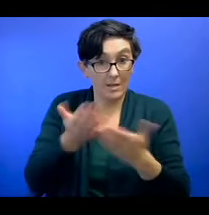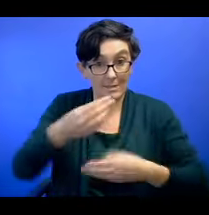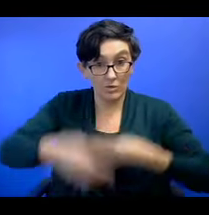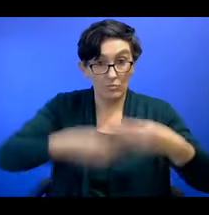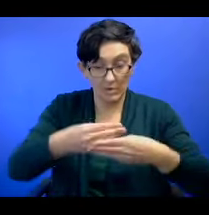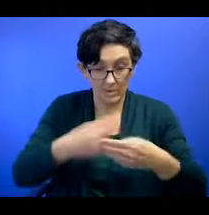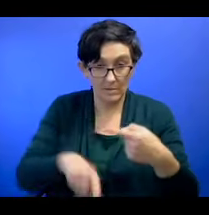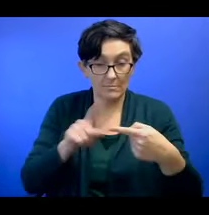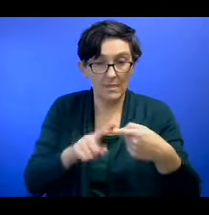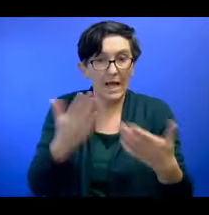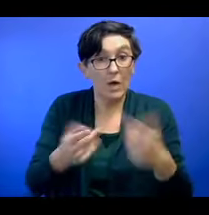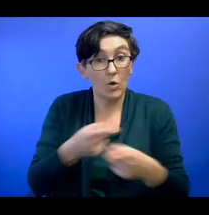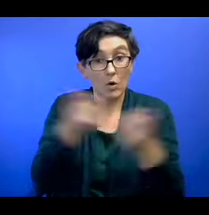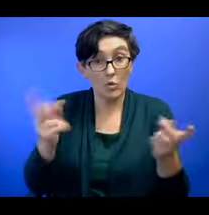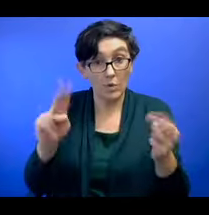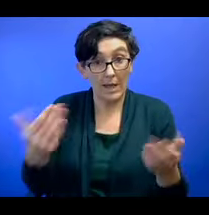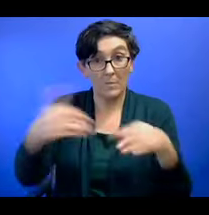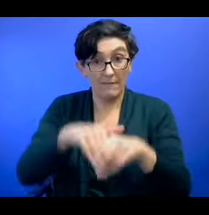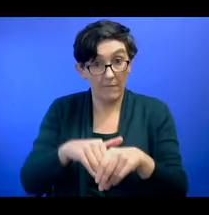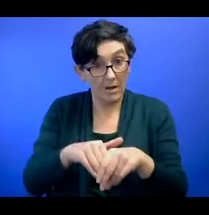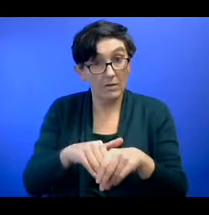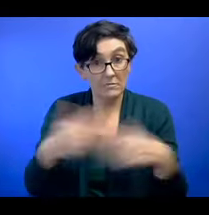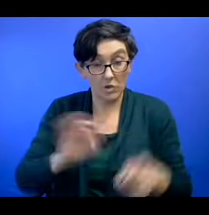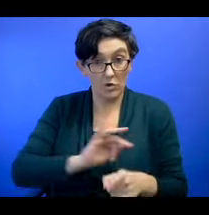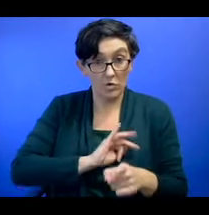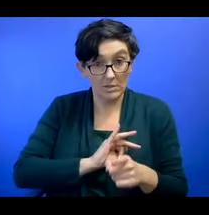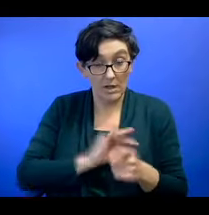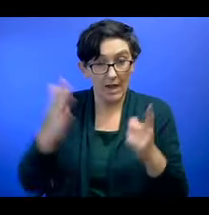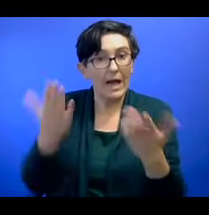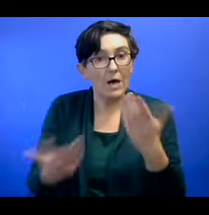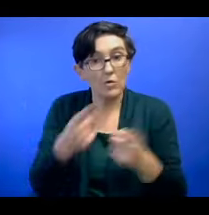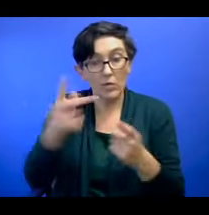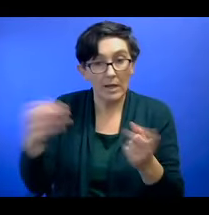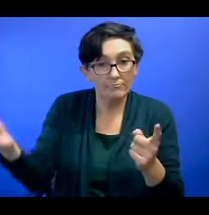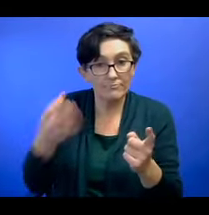and how you can be involved in making submissions around the State's report,